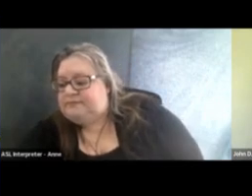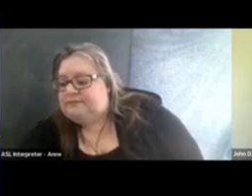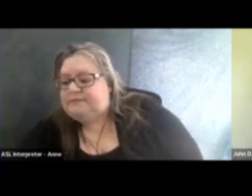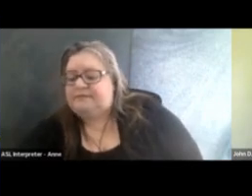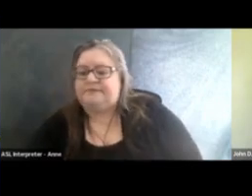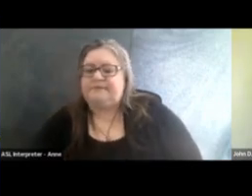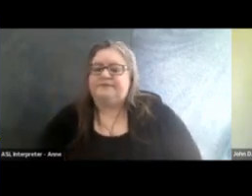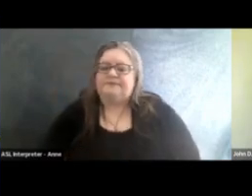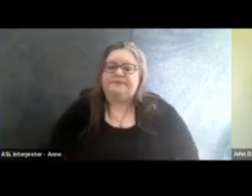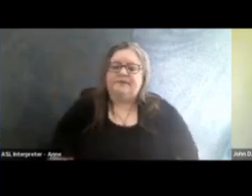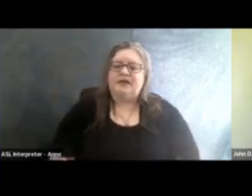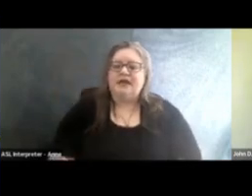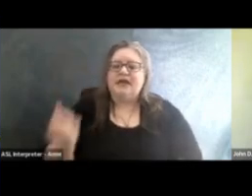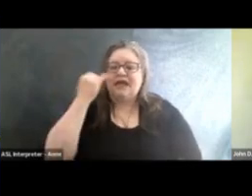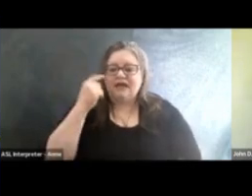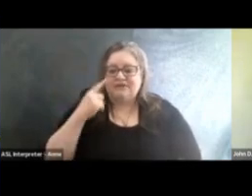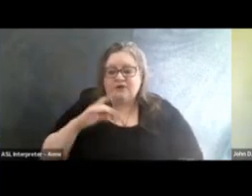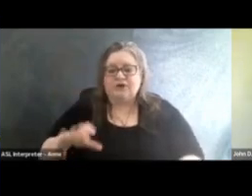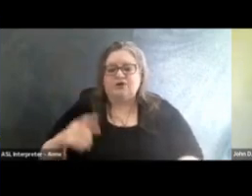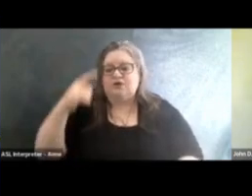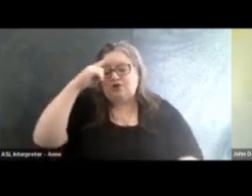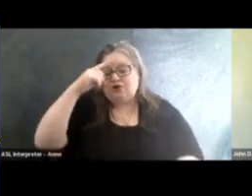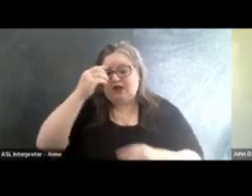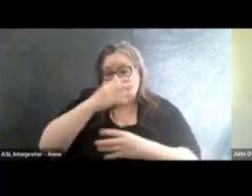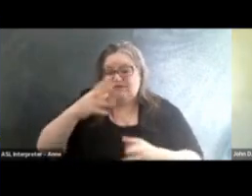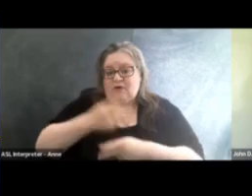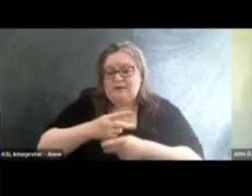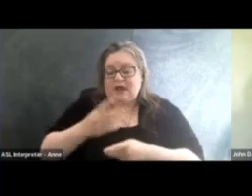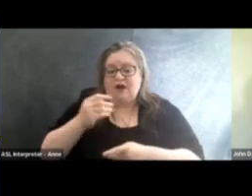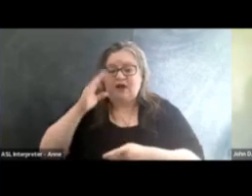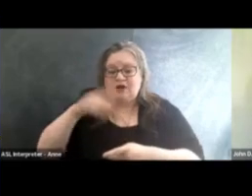we're going to do neurologic informed care, if we're going to know when this is an issue for